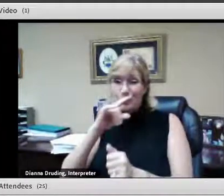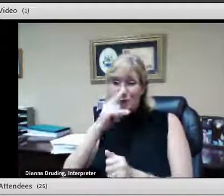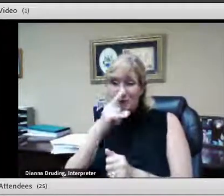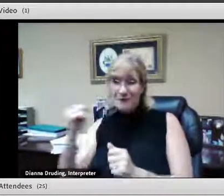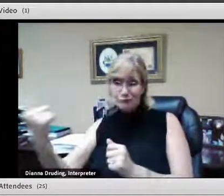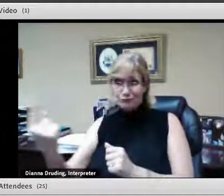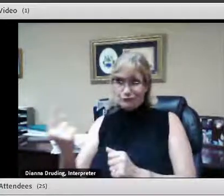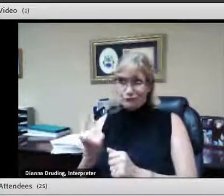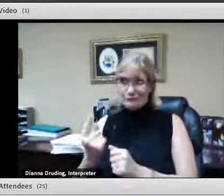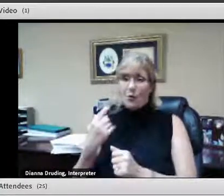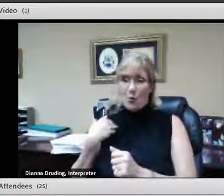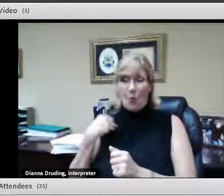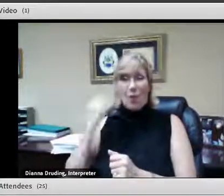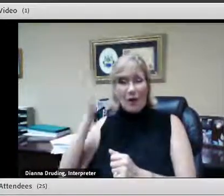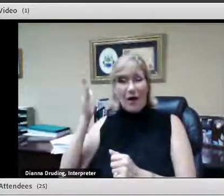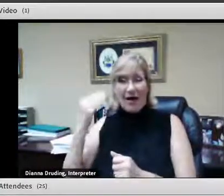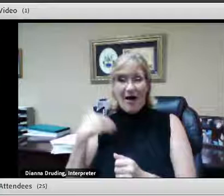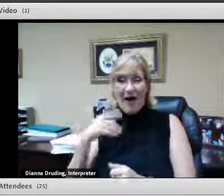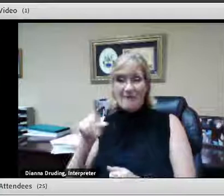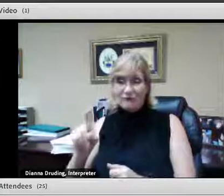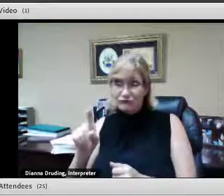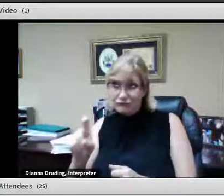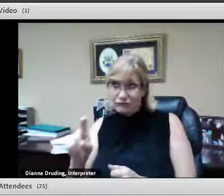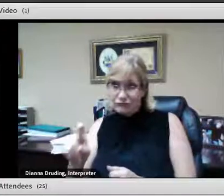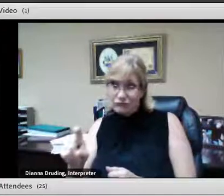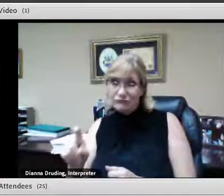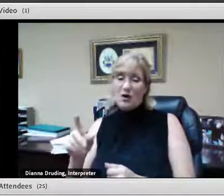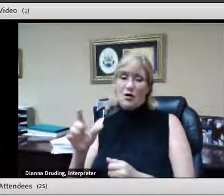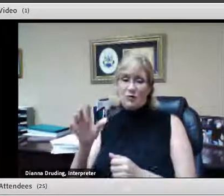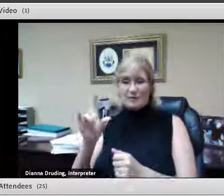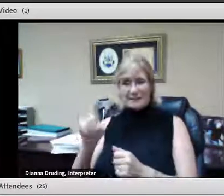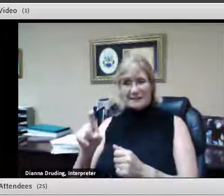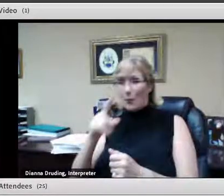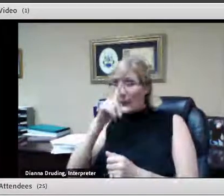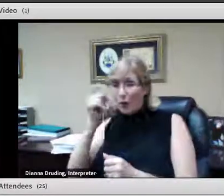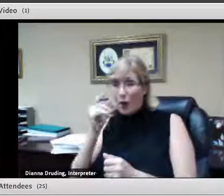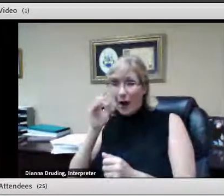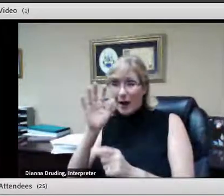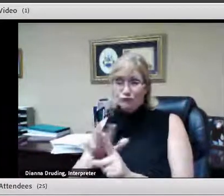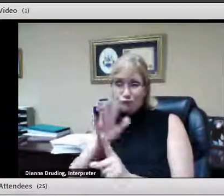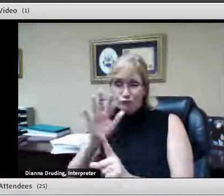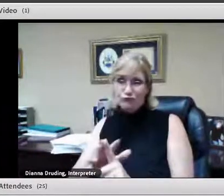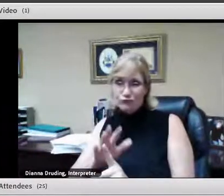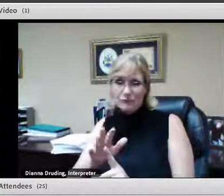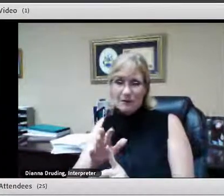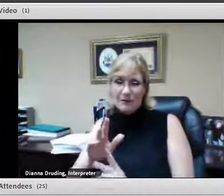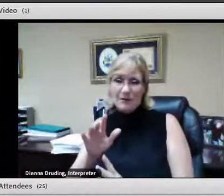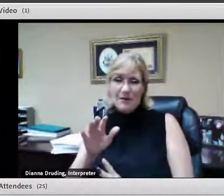are going to have an auto-clicker on their computer because they are obsessed with clicker-style games. Hilary: Play to the popular.